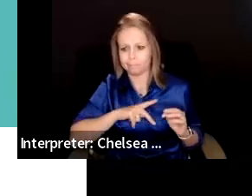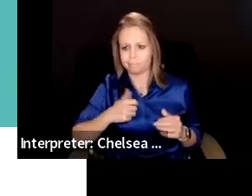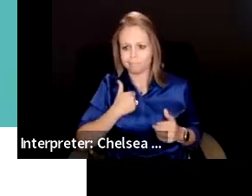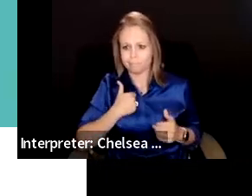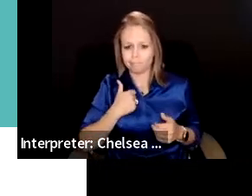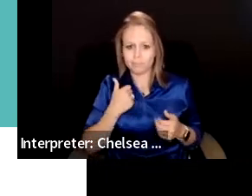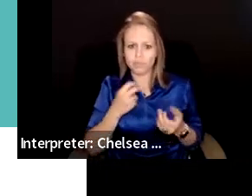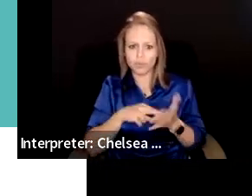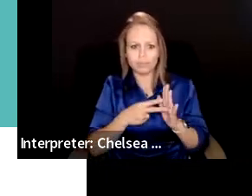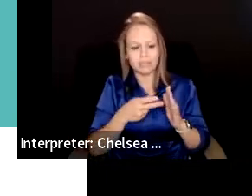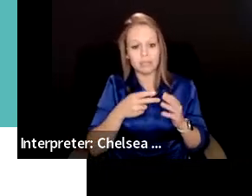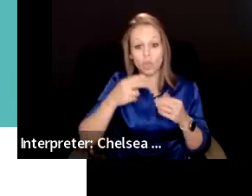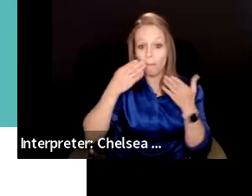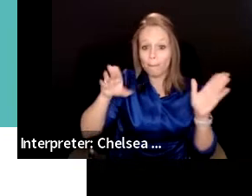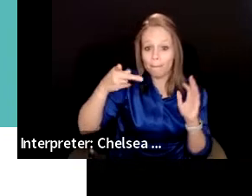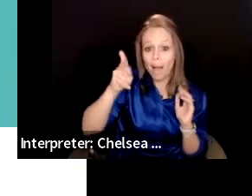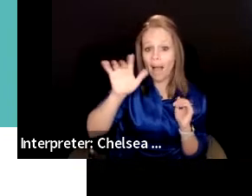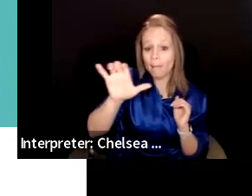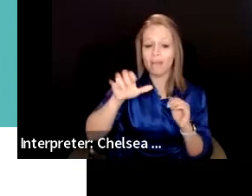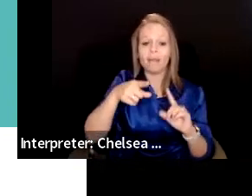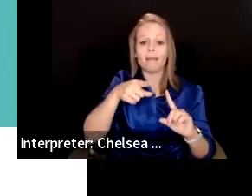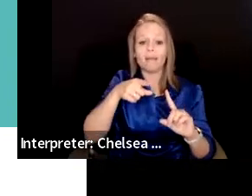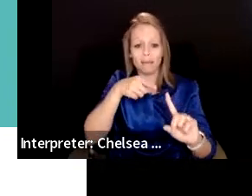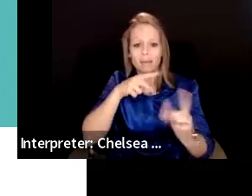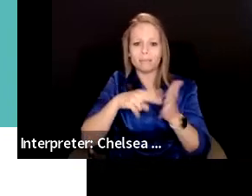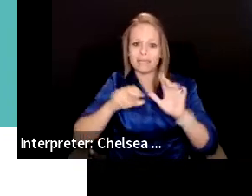as society and individuals towards